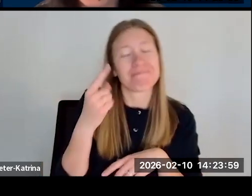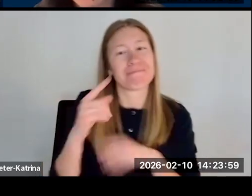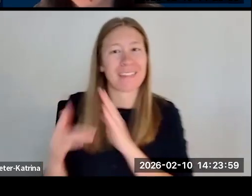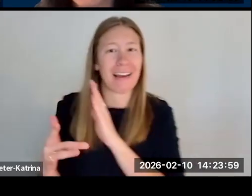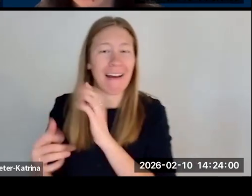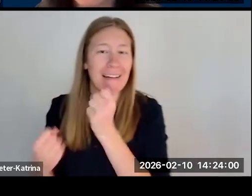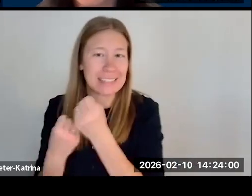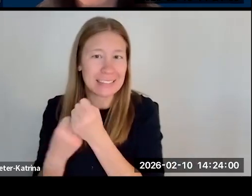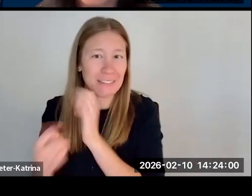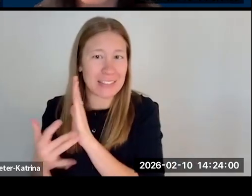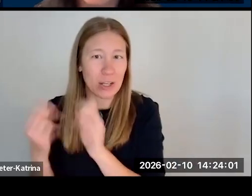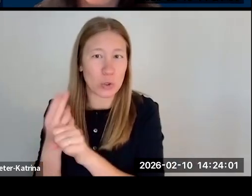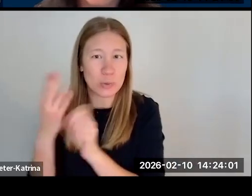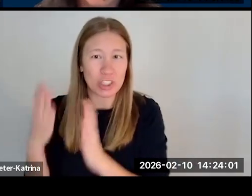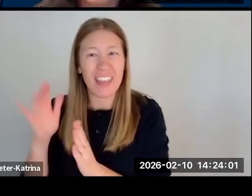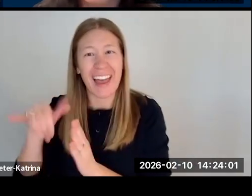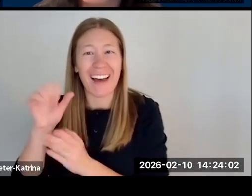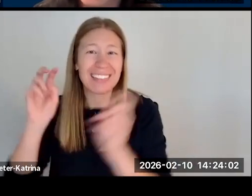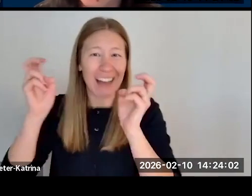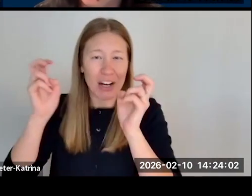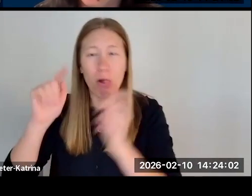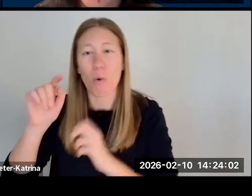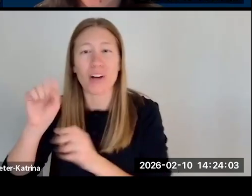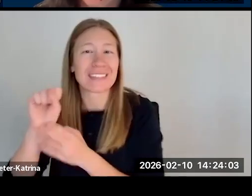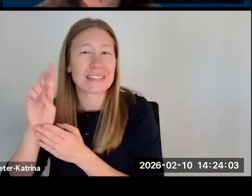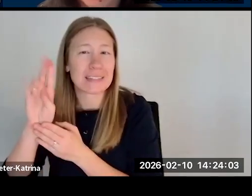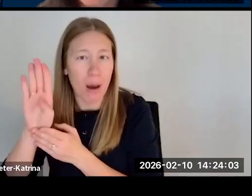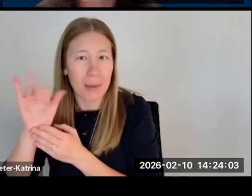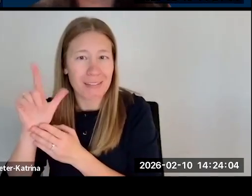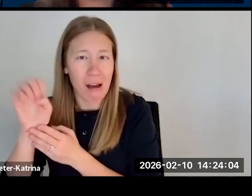or subtitle element is inconsistent in how it works.